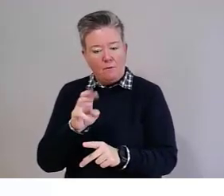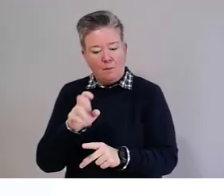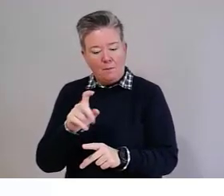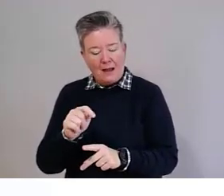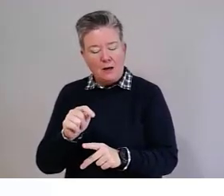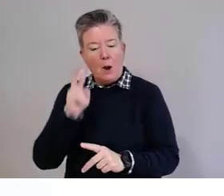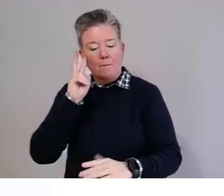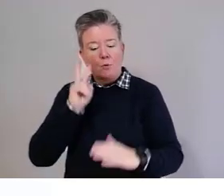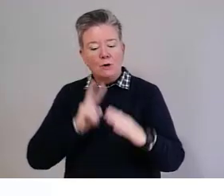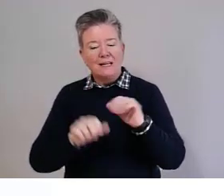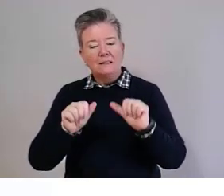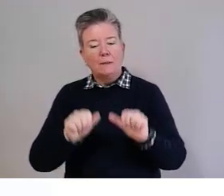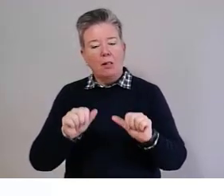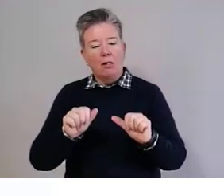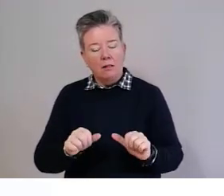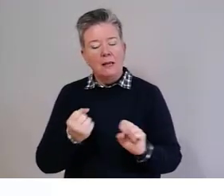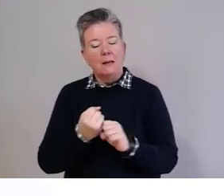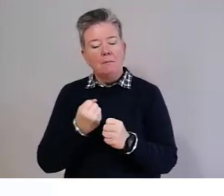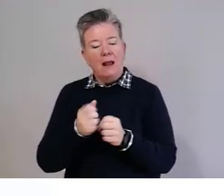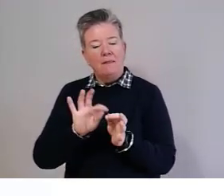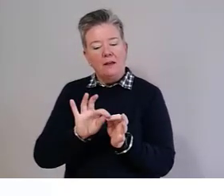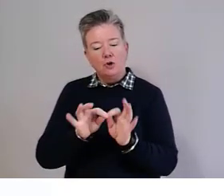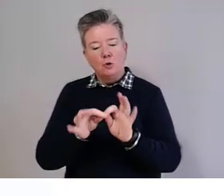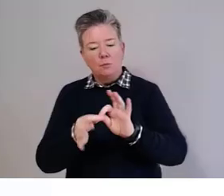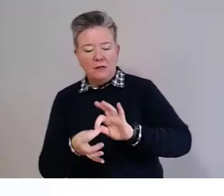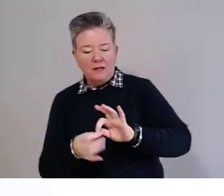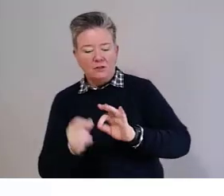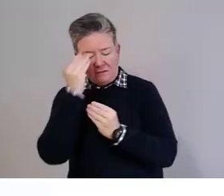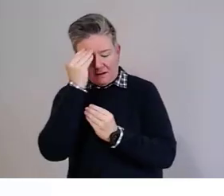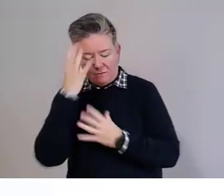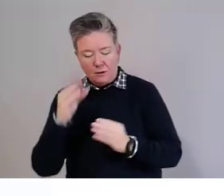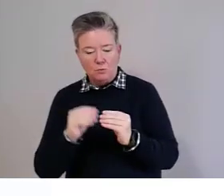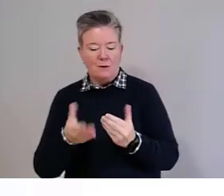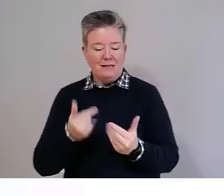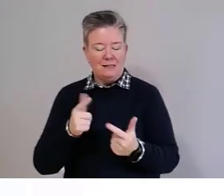can make interpretation of the data easier to locate.